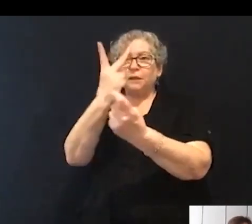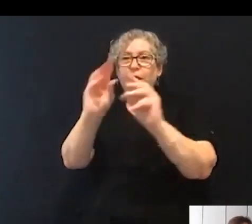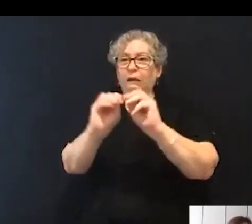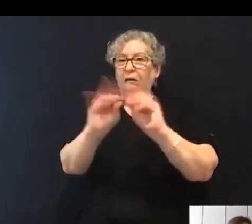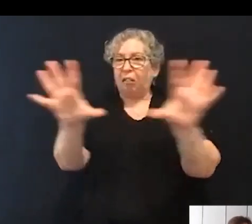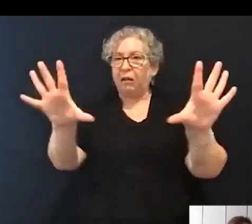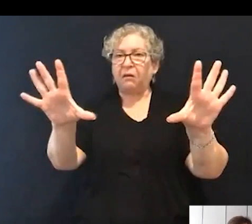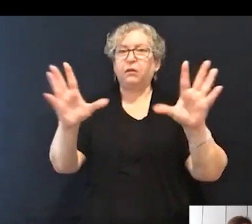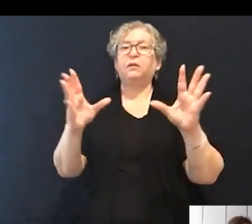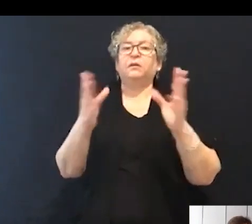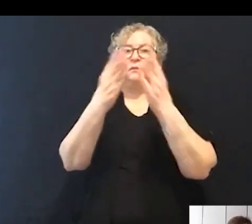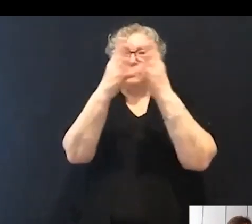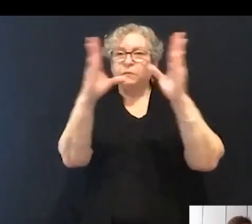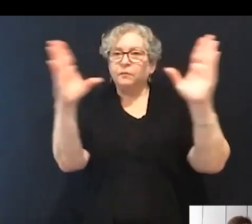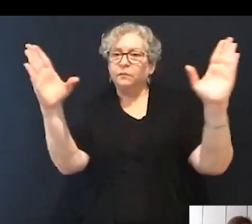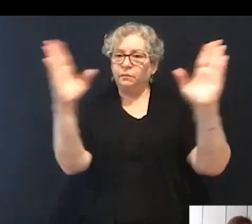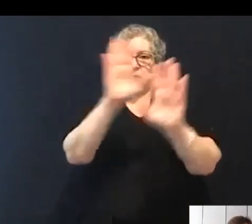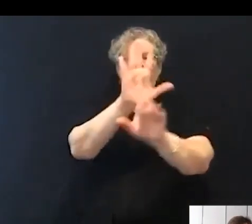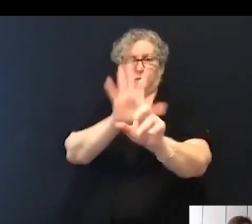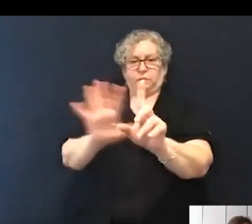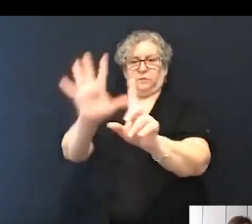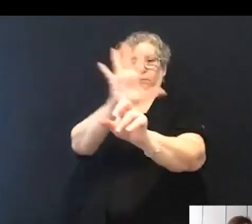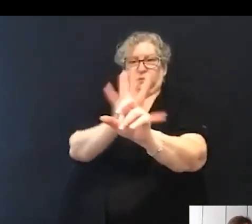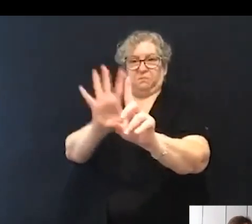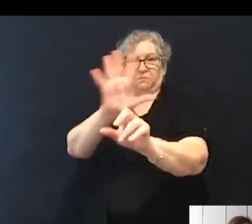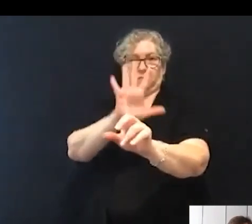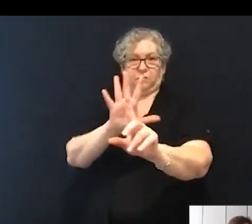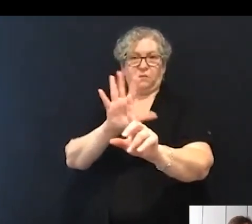So center of the retina function.